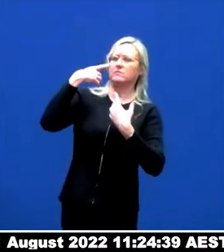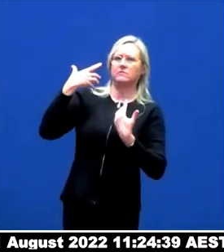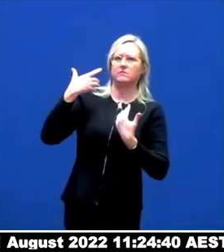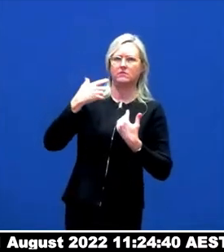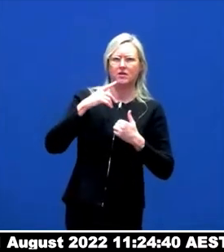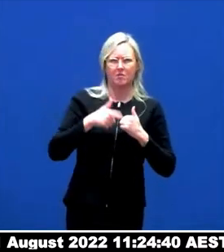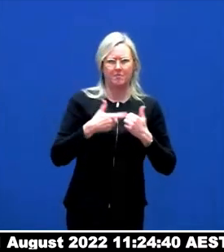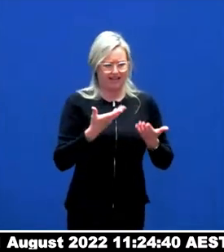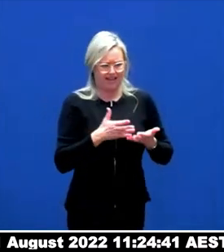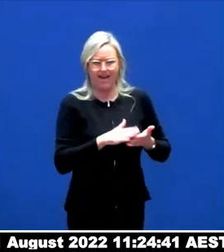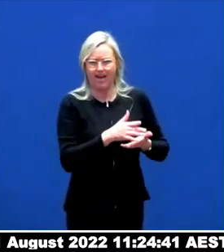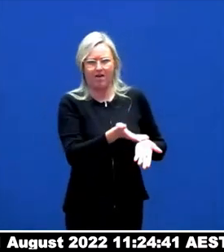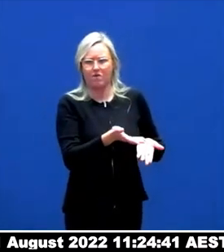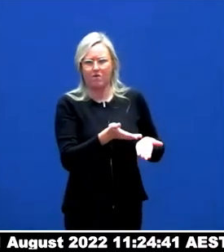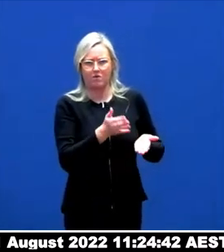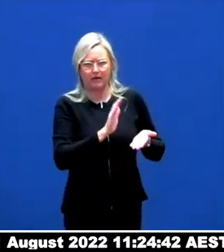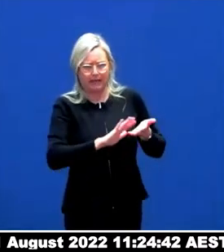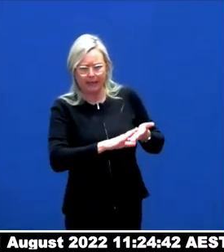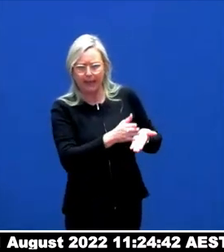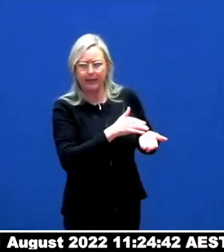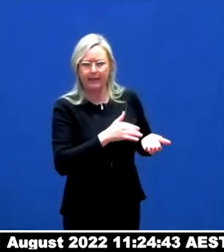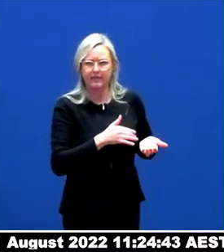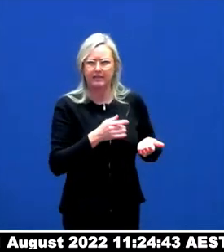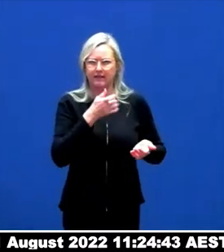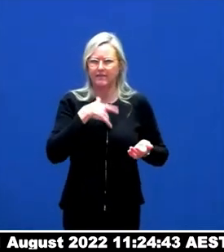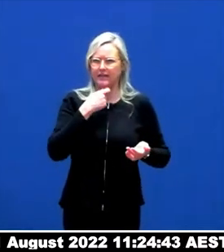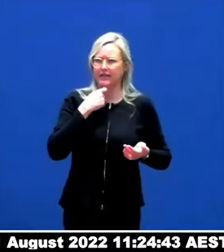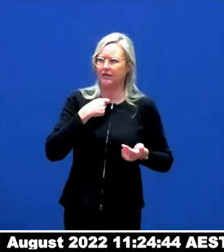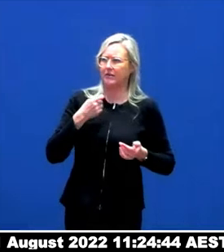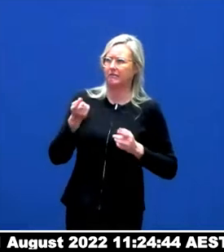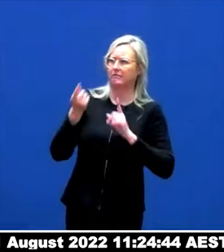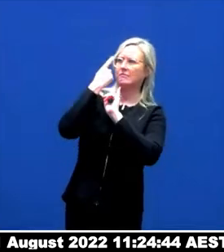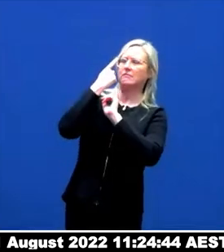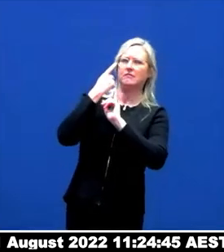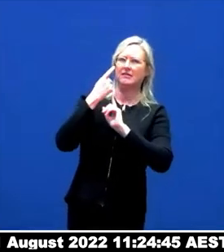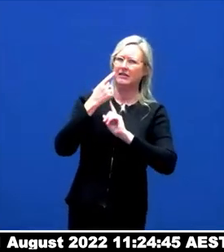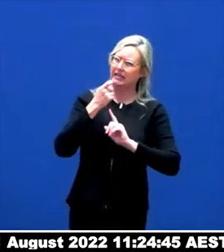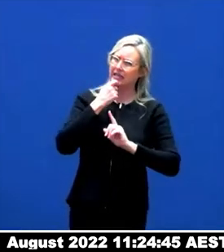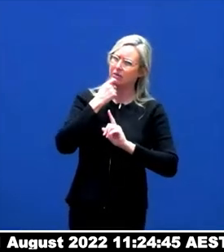inside. So, it's sort of intimidating as well as being half abusive in terms of how